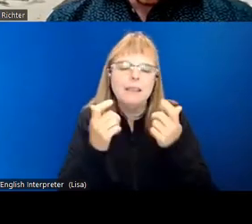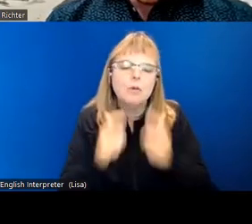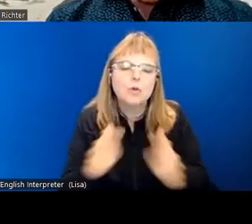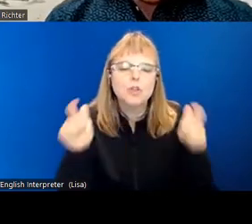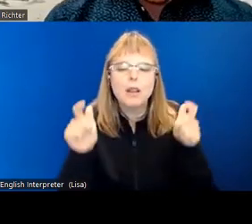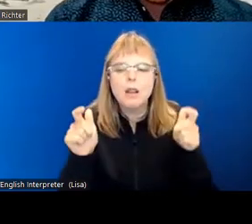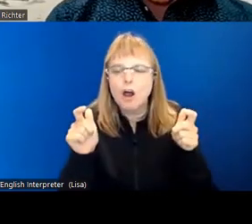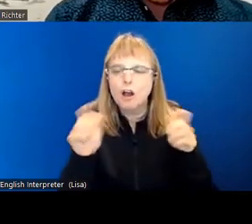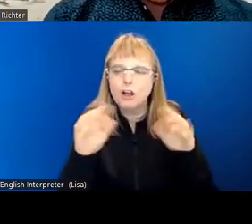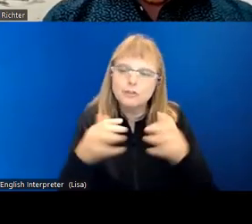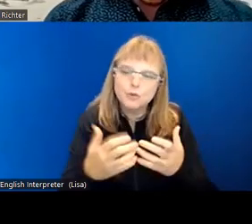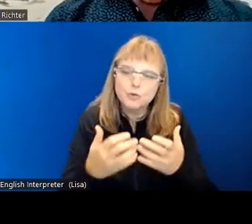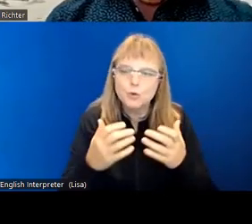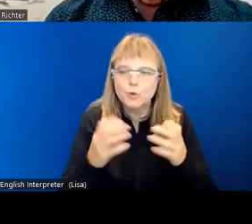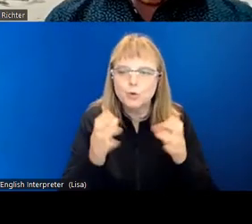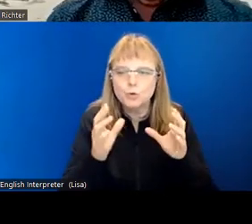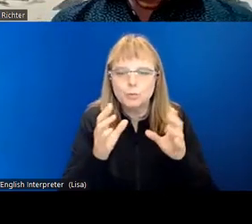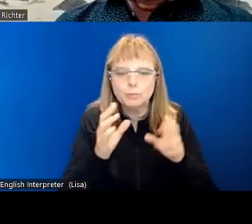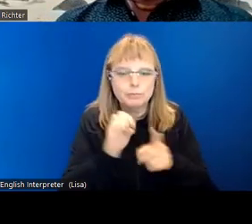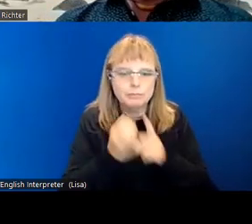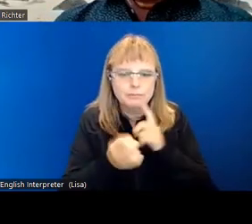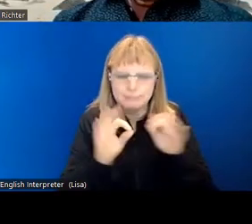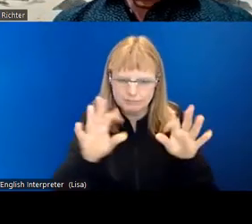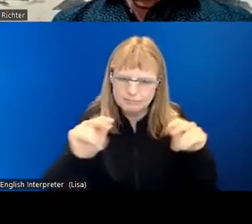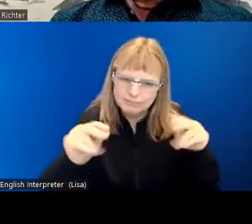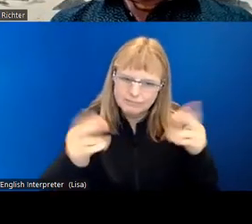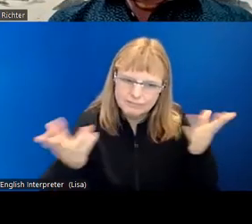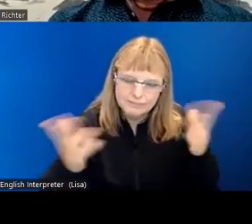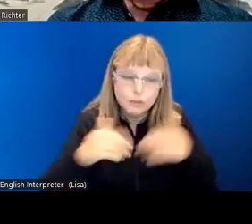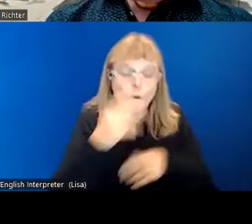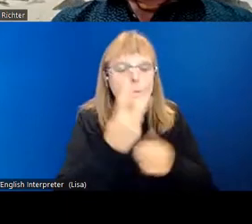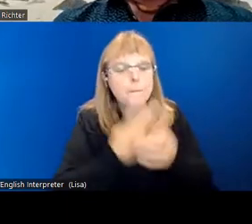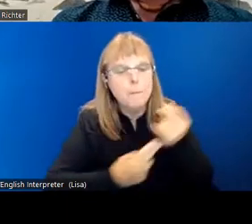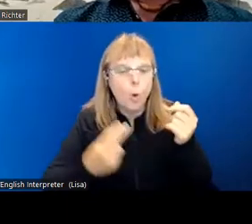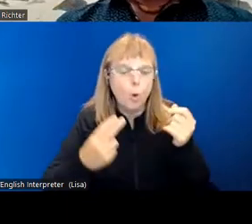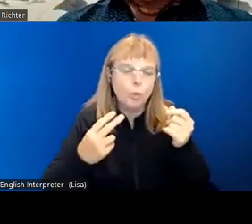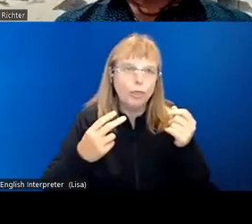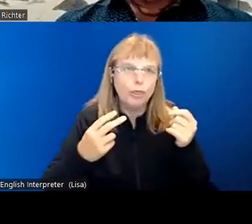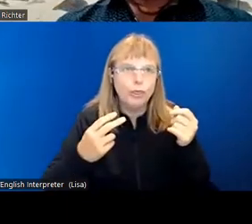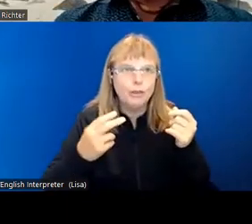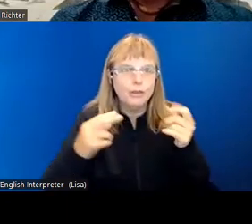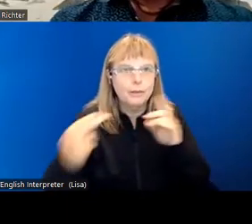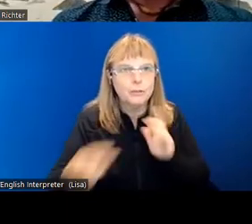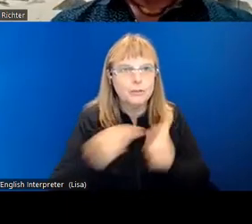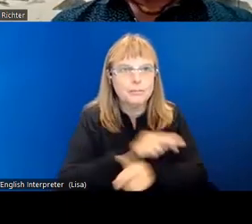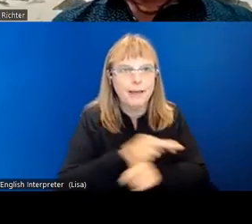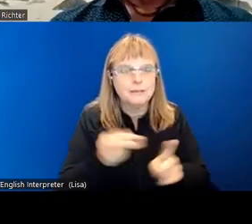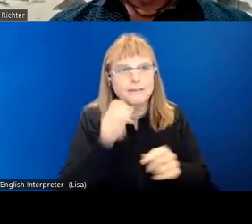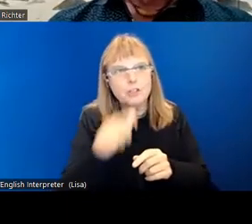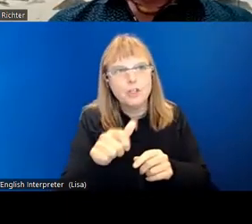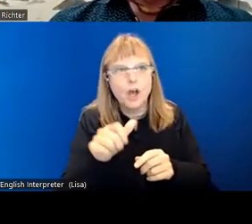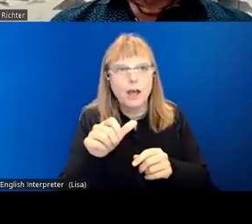and so, on both sides, and not that there's sides but yes there are,